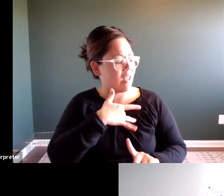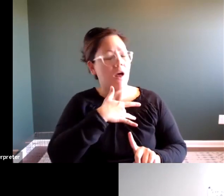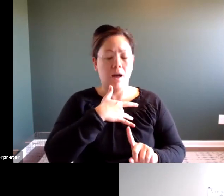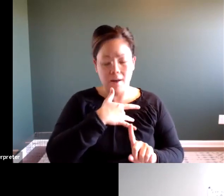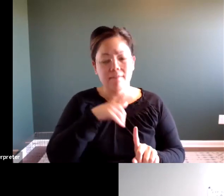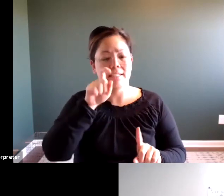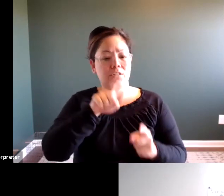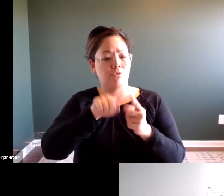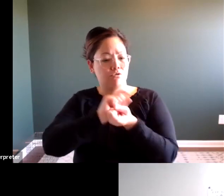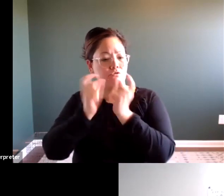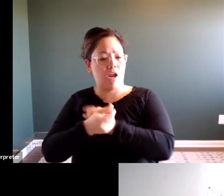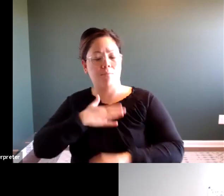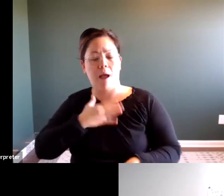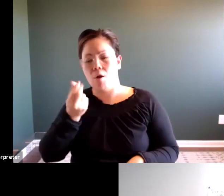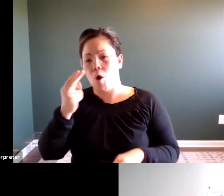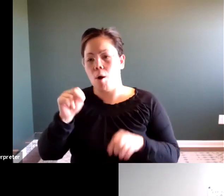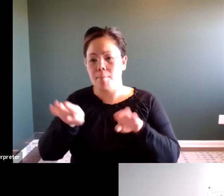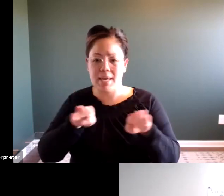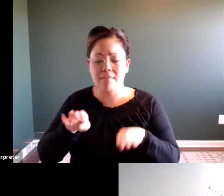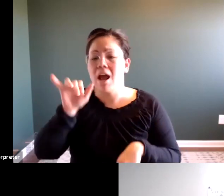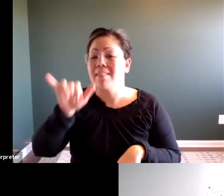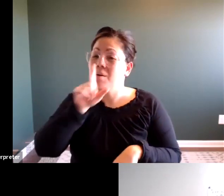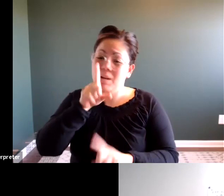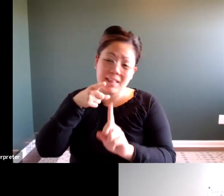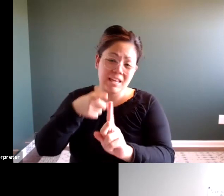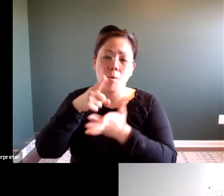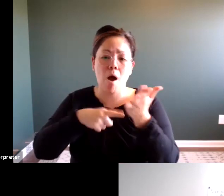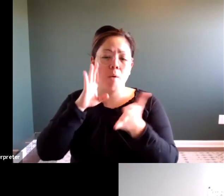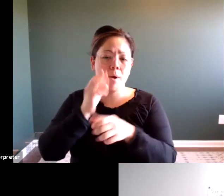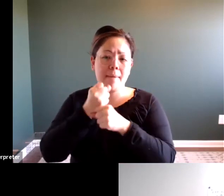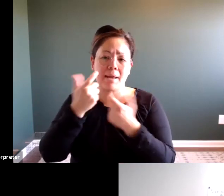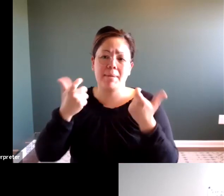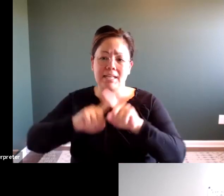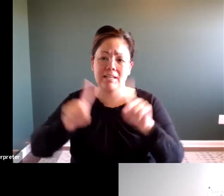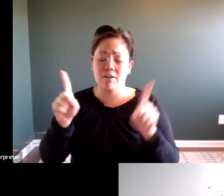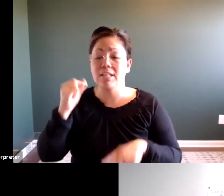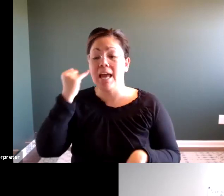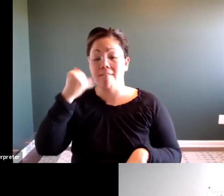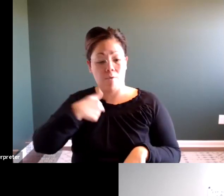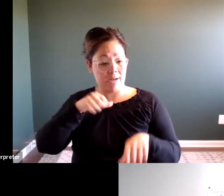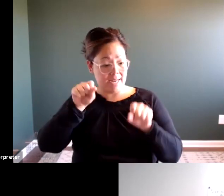change your own behavior. And that's really, what's gonna make the biggest difference that we can restrict, you know